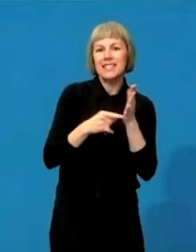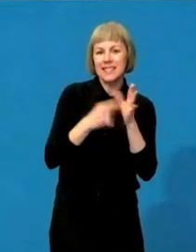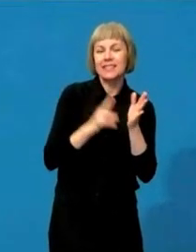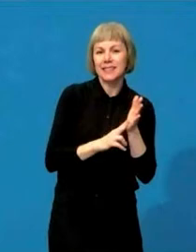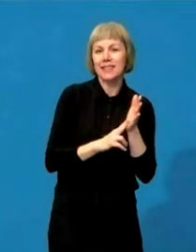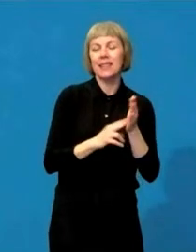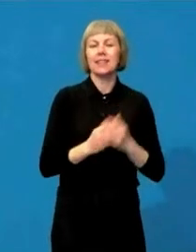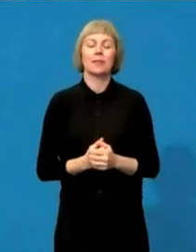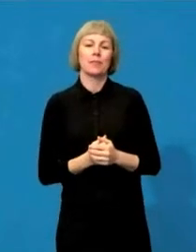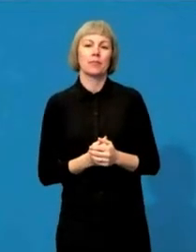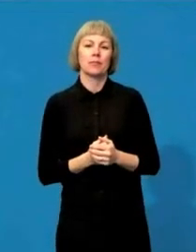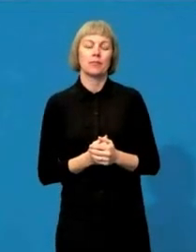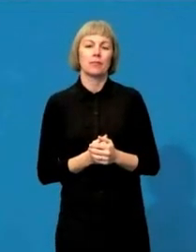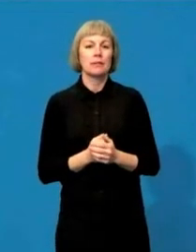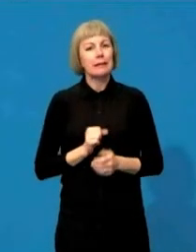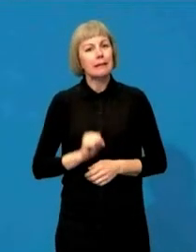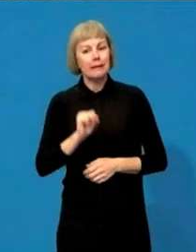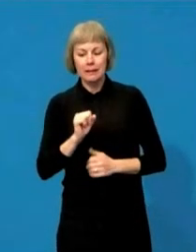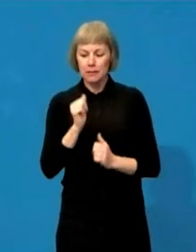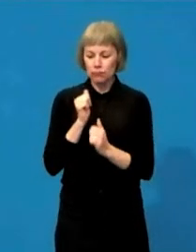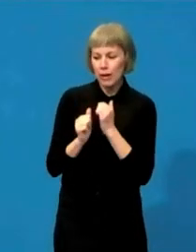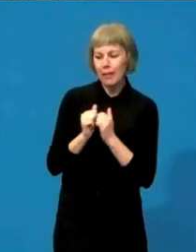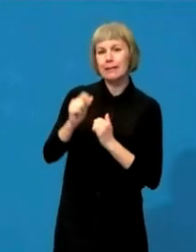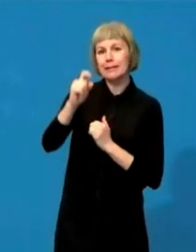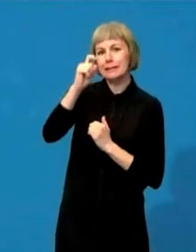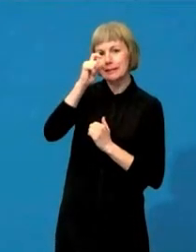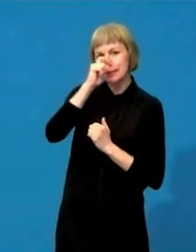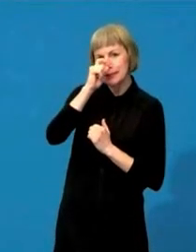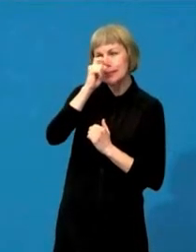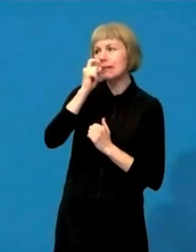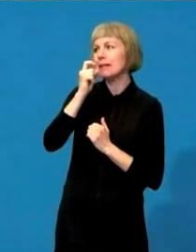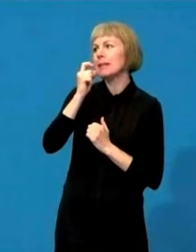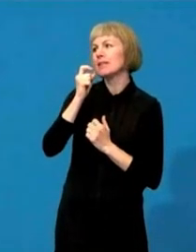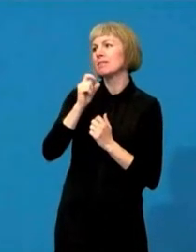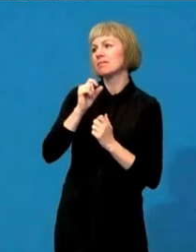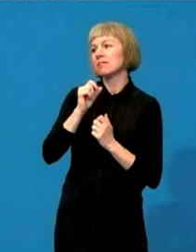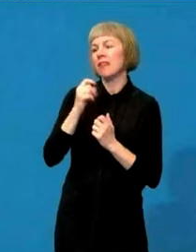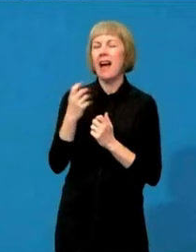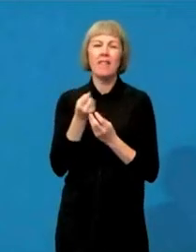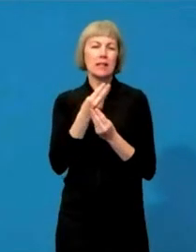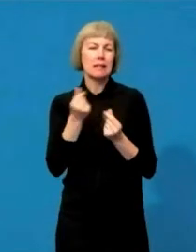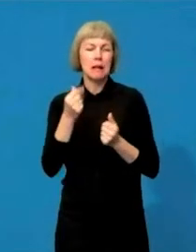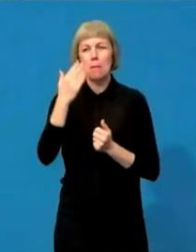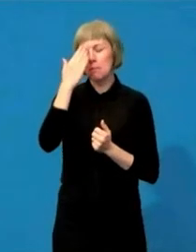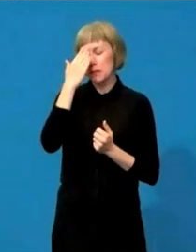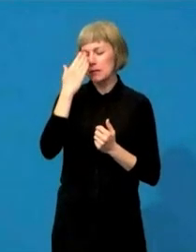suffering from, you know, things like mental illness or trauma or suicidal thoughts, all